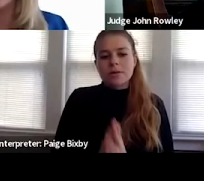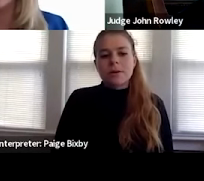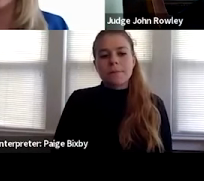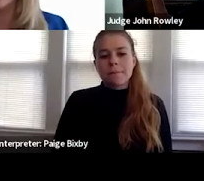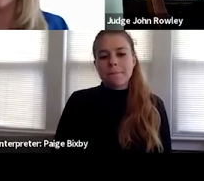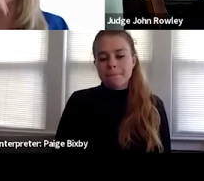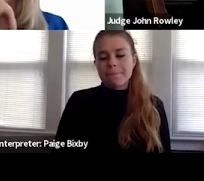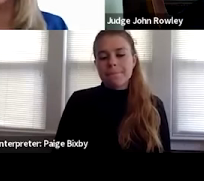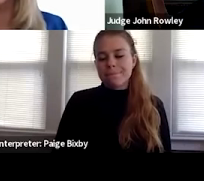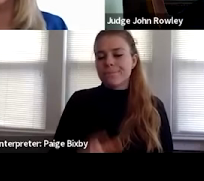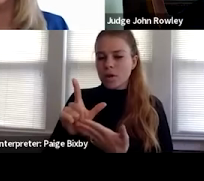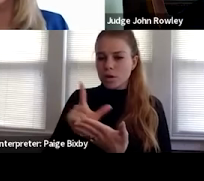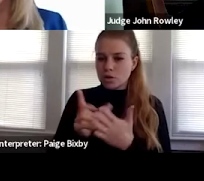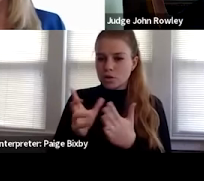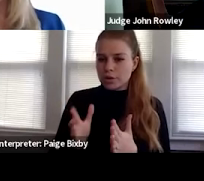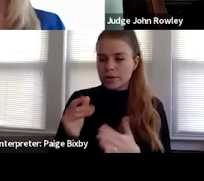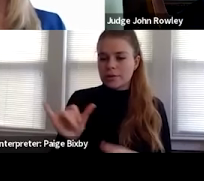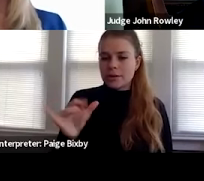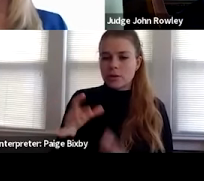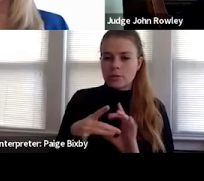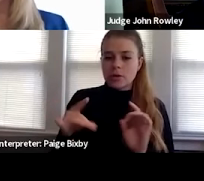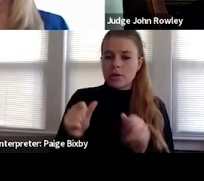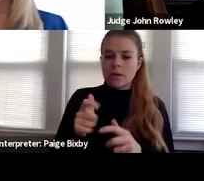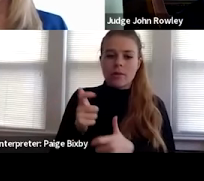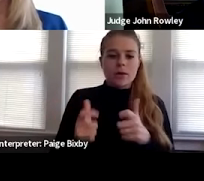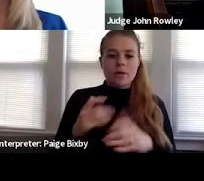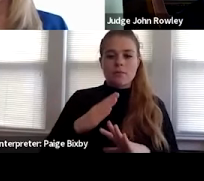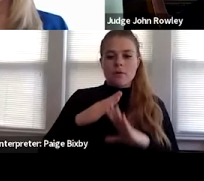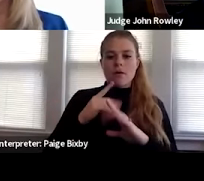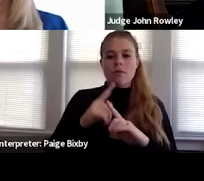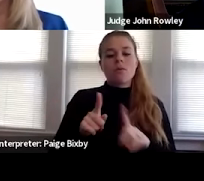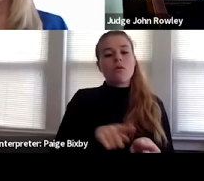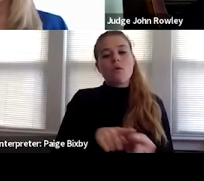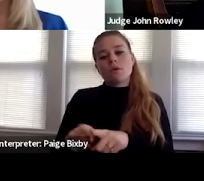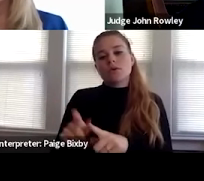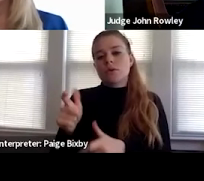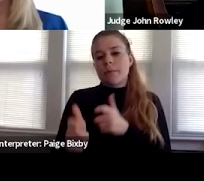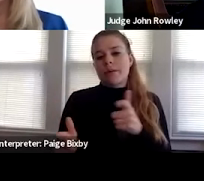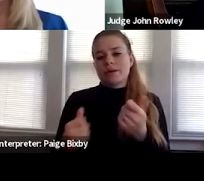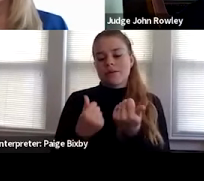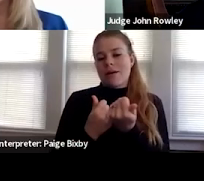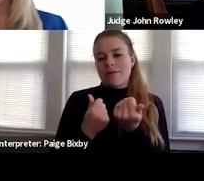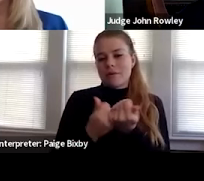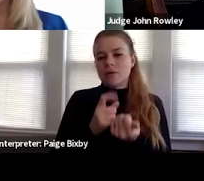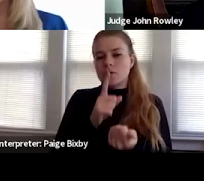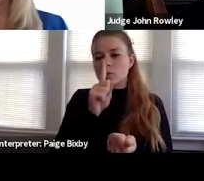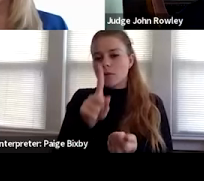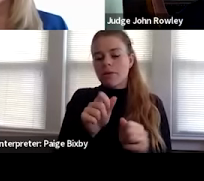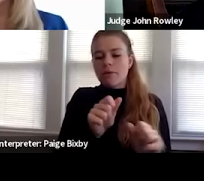attorneys can, like you said, can be the biggest blockers but they could also be the biggest advocates, and really being able to have them part of the team,